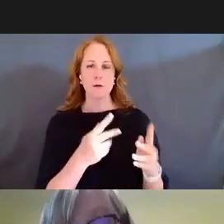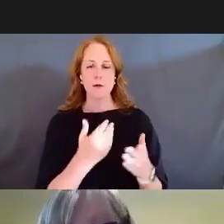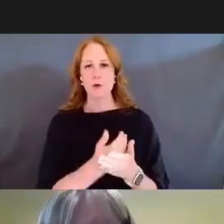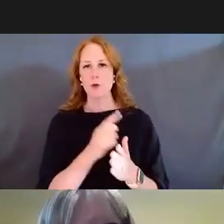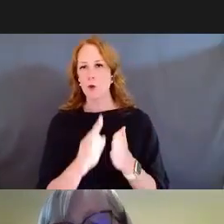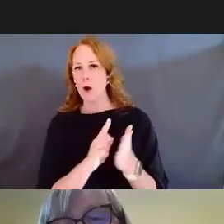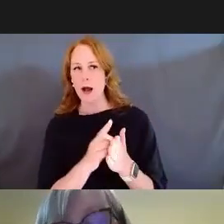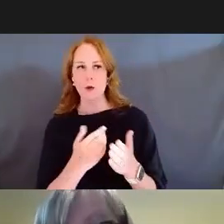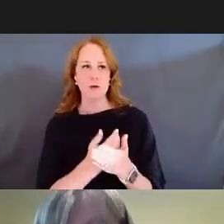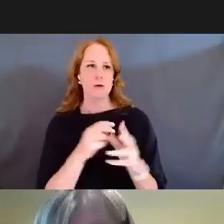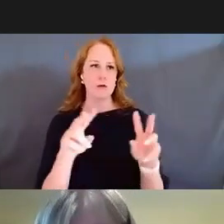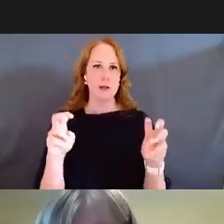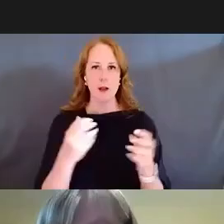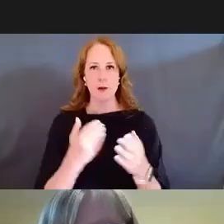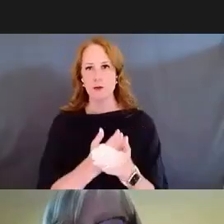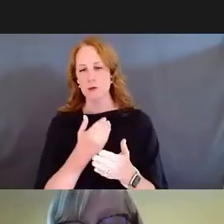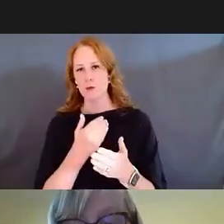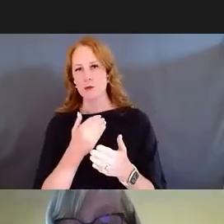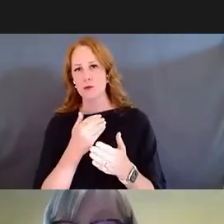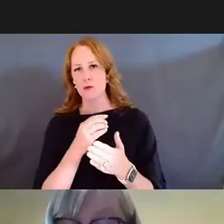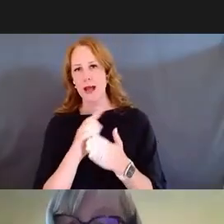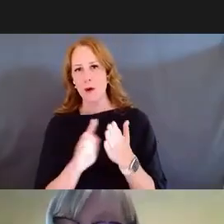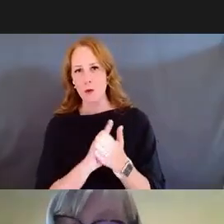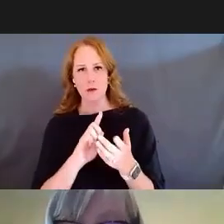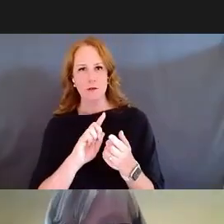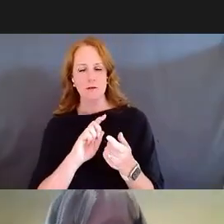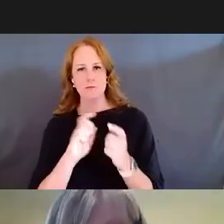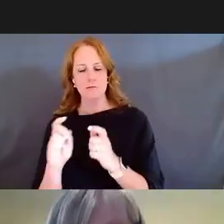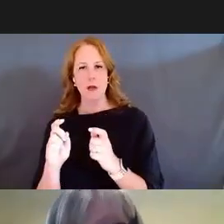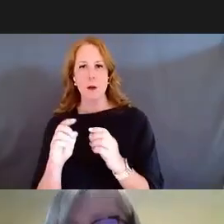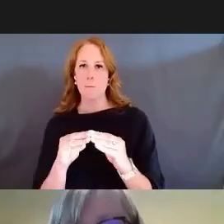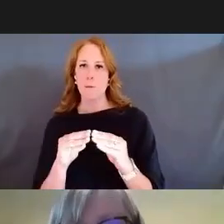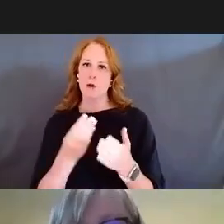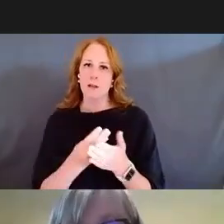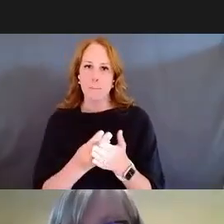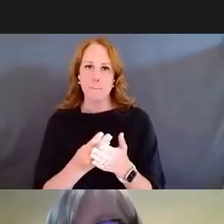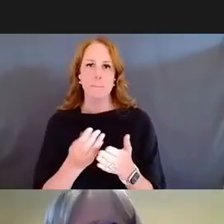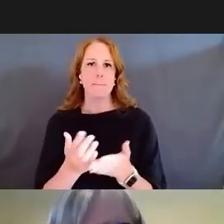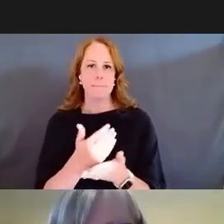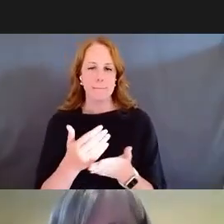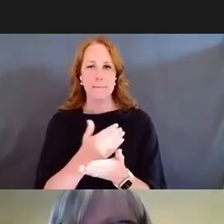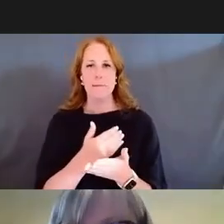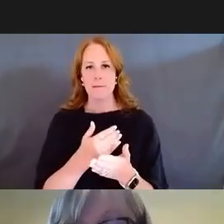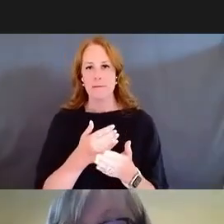promotions, increased income um as a result of uh their jobs. And then finally, of course, this is a